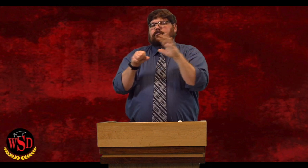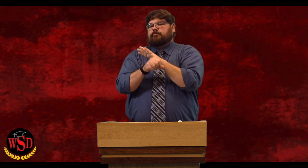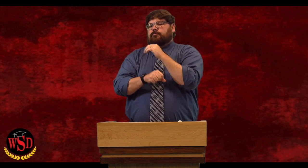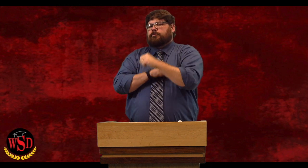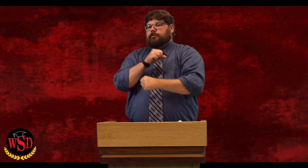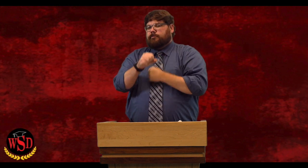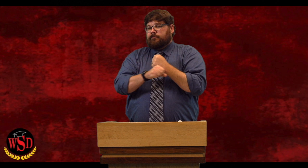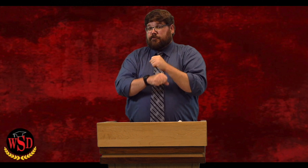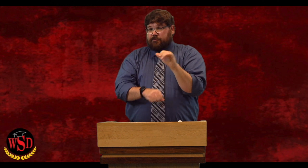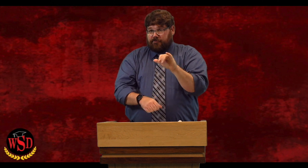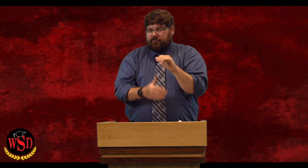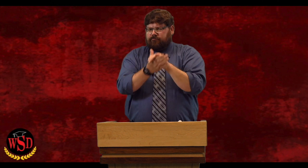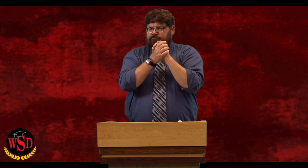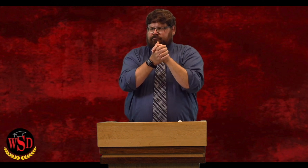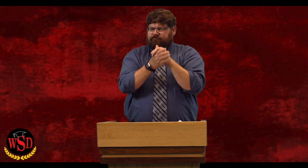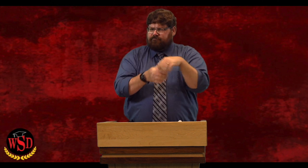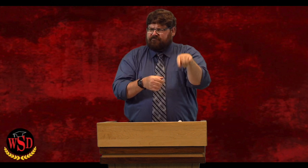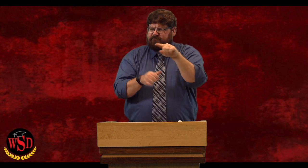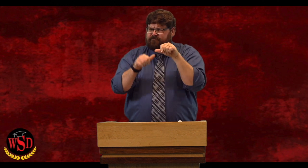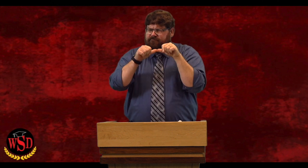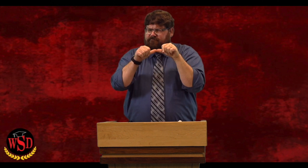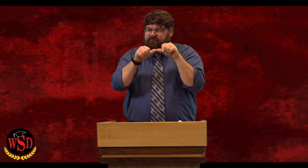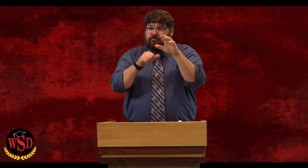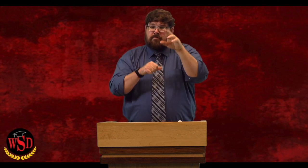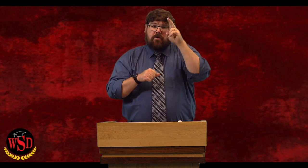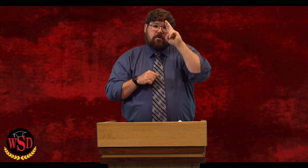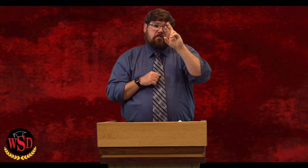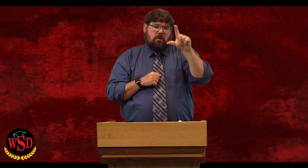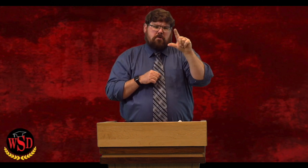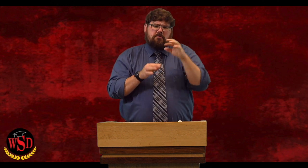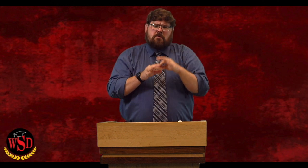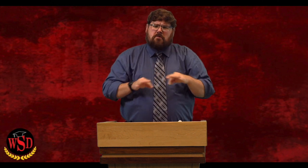Congratulations to you for continuing to work hard.